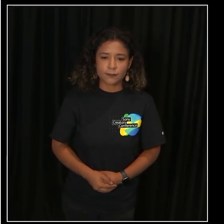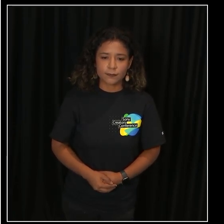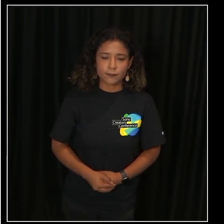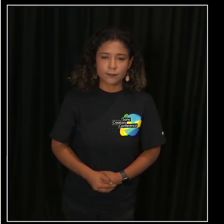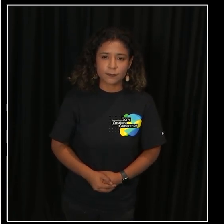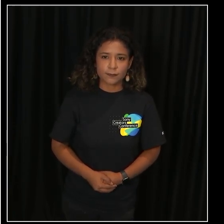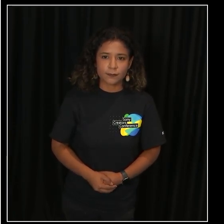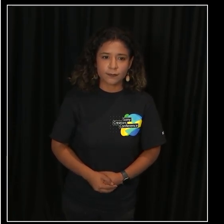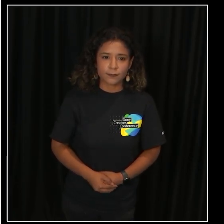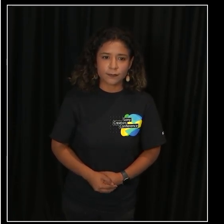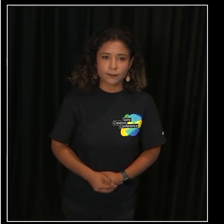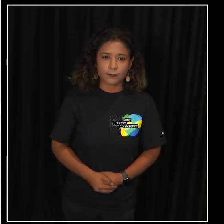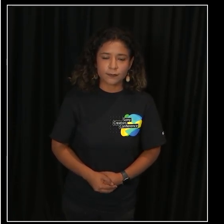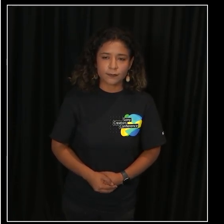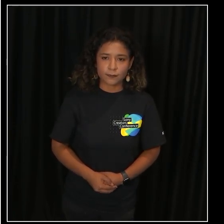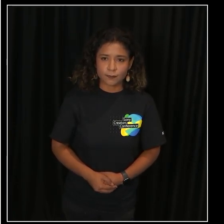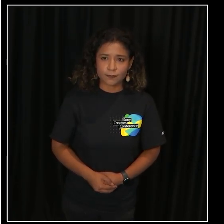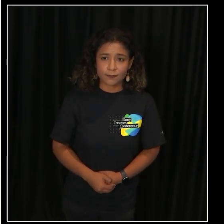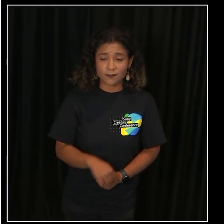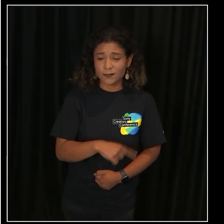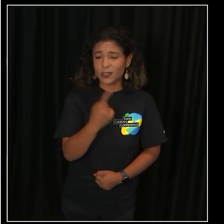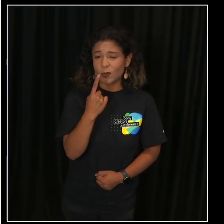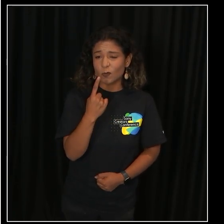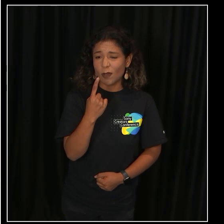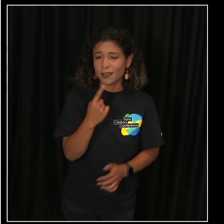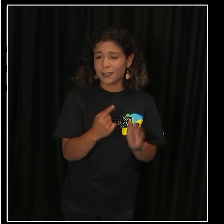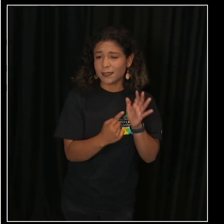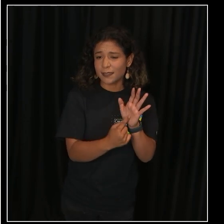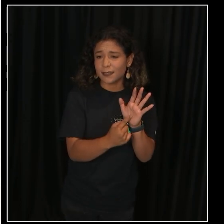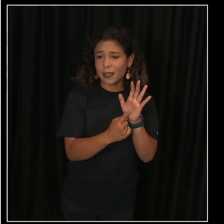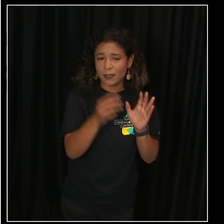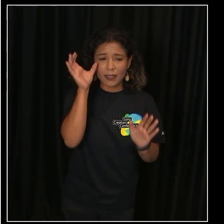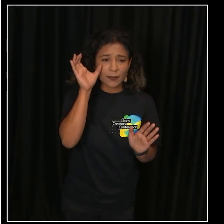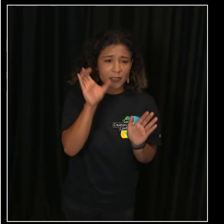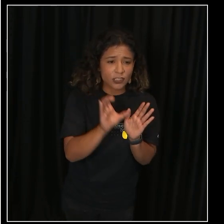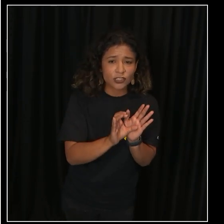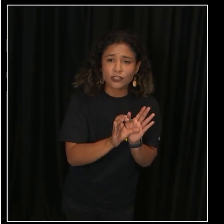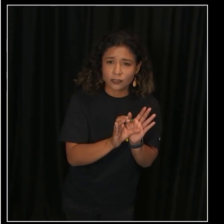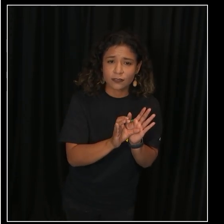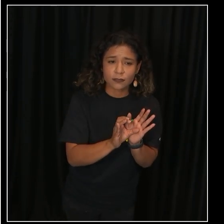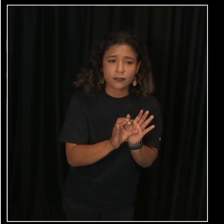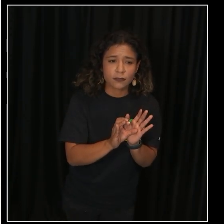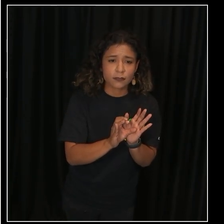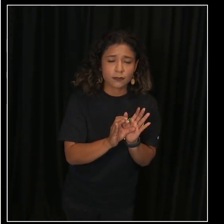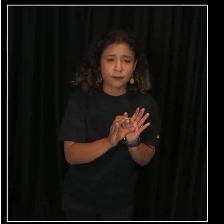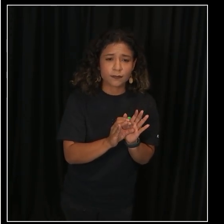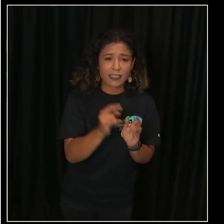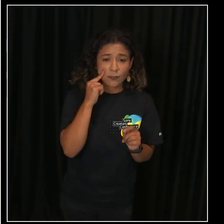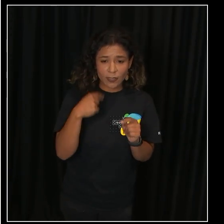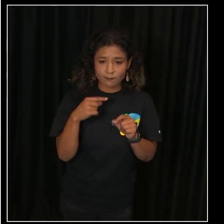Well. So here is an example of an image. This is a pure Screen Space shadow image. And if you zoom in on the roof here,